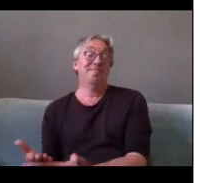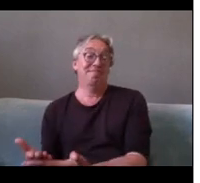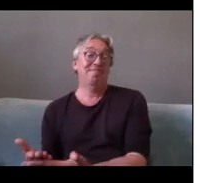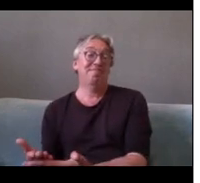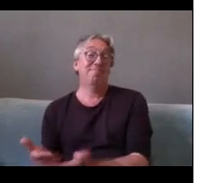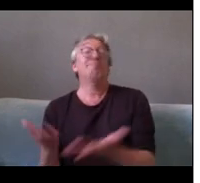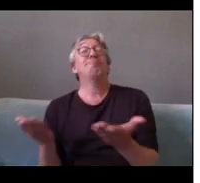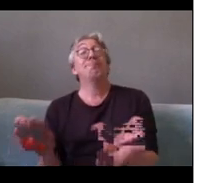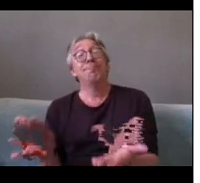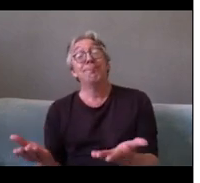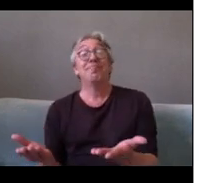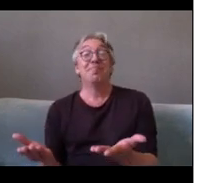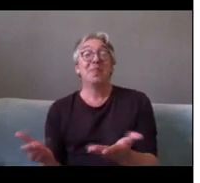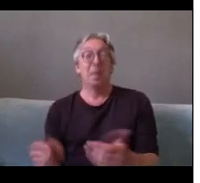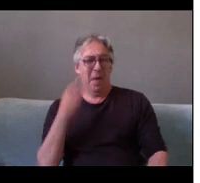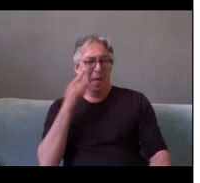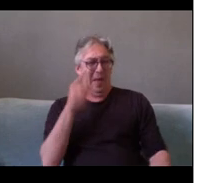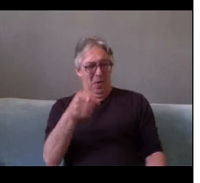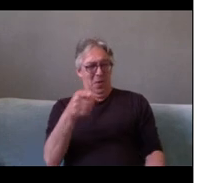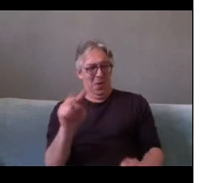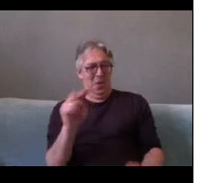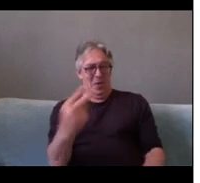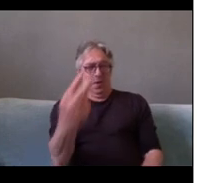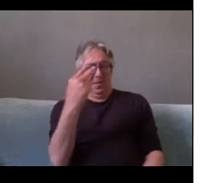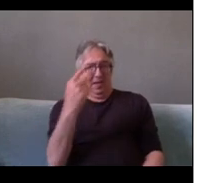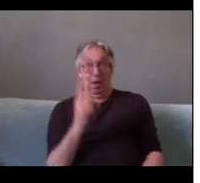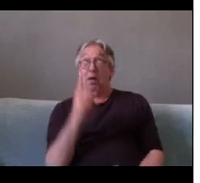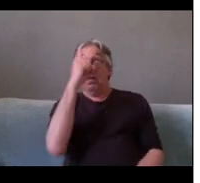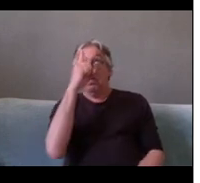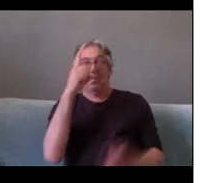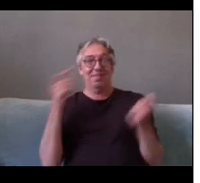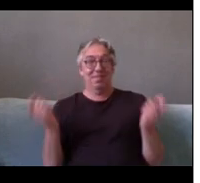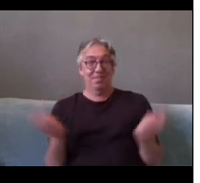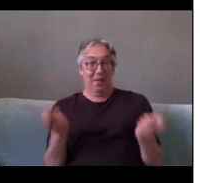You can already see our colleague Gerdinand signing.